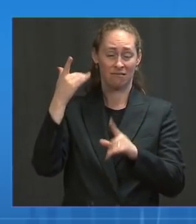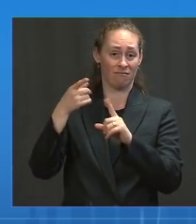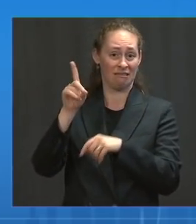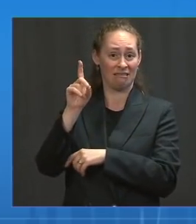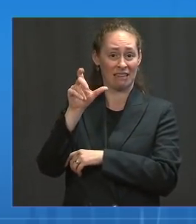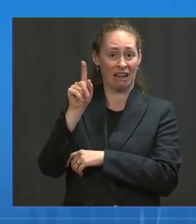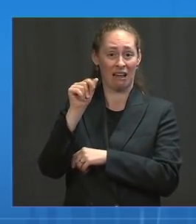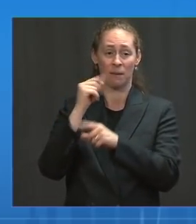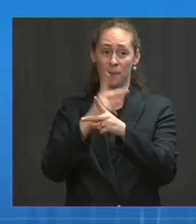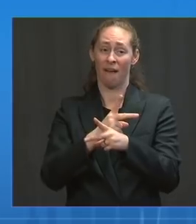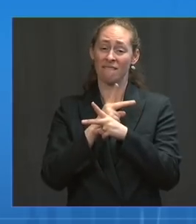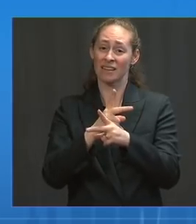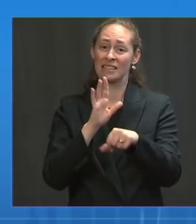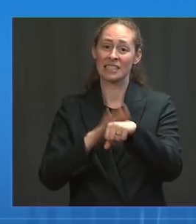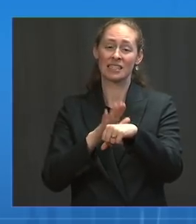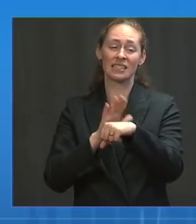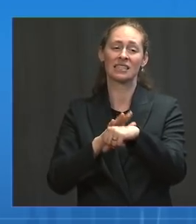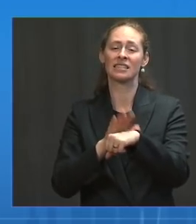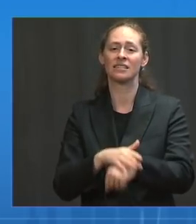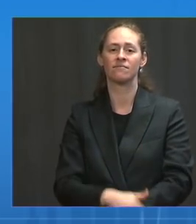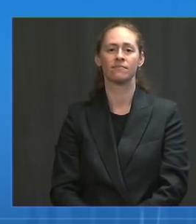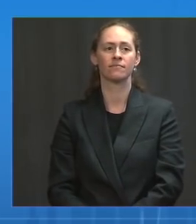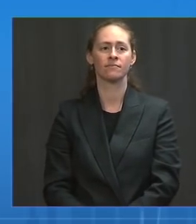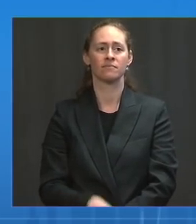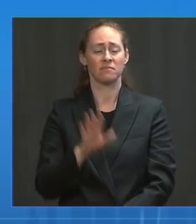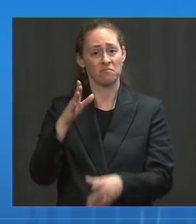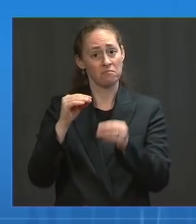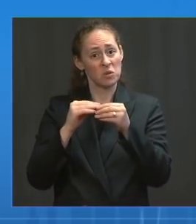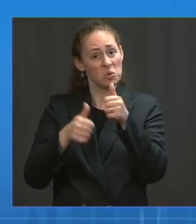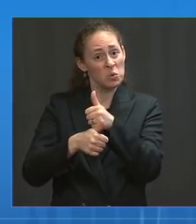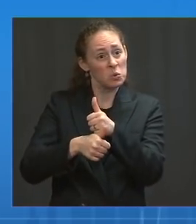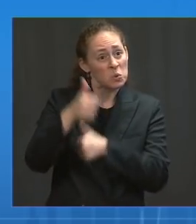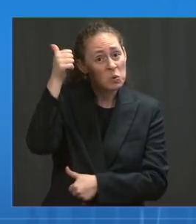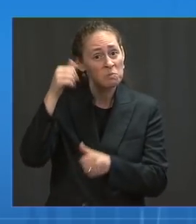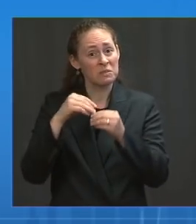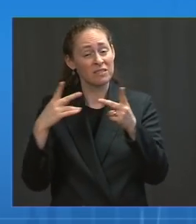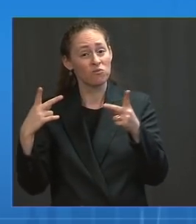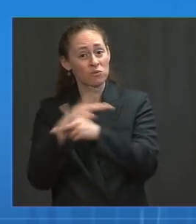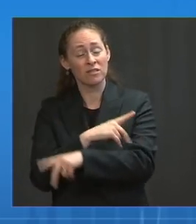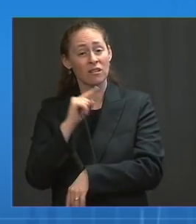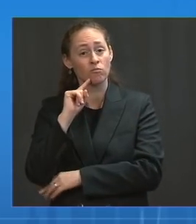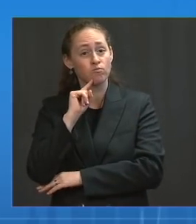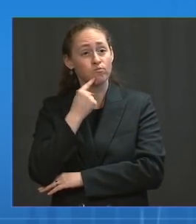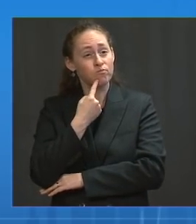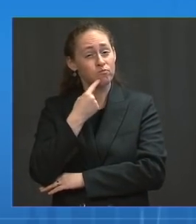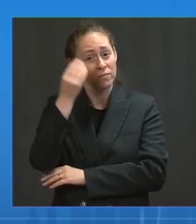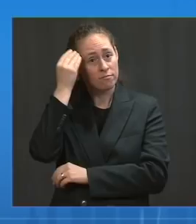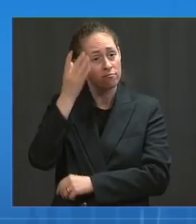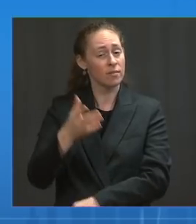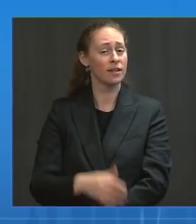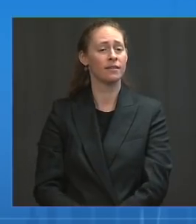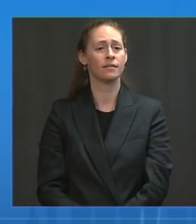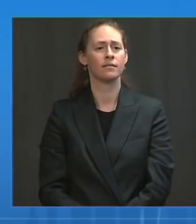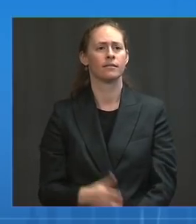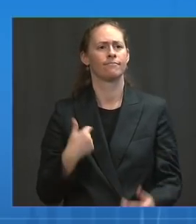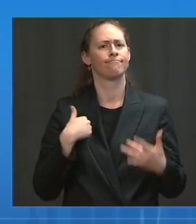and are particularly at risk for severe illness and death. I want to share with you my concerns about what we're seeing across the country